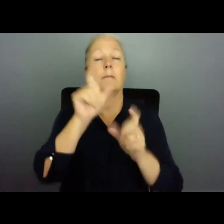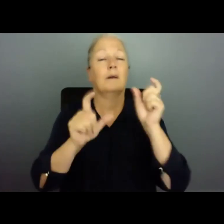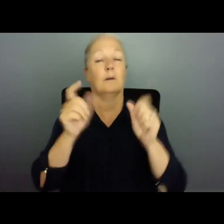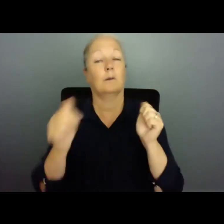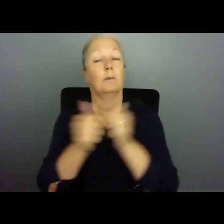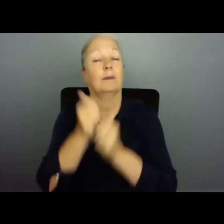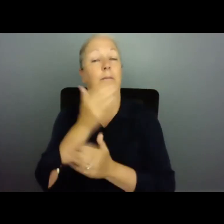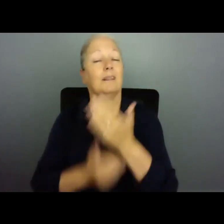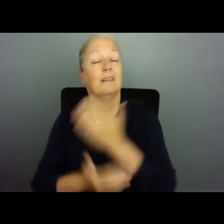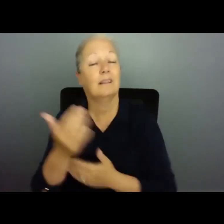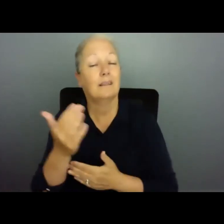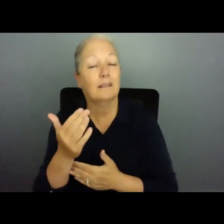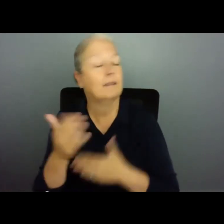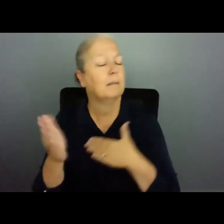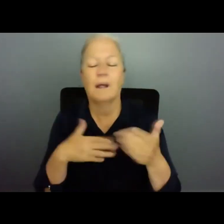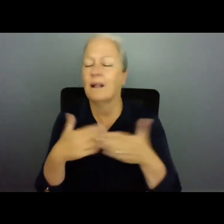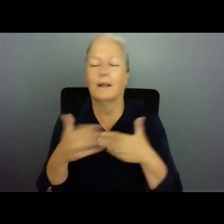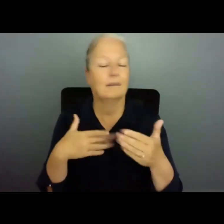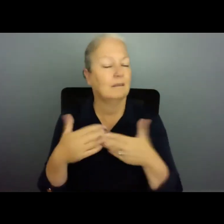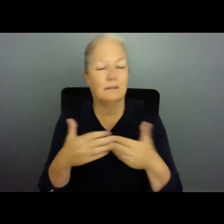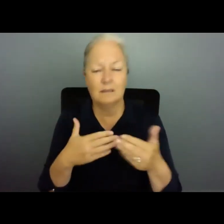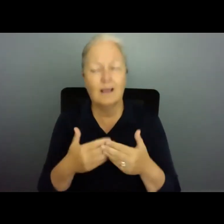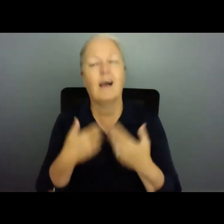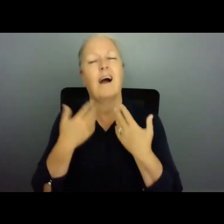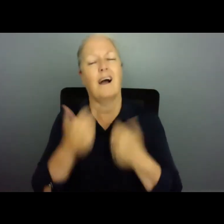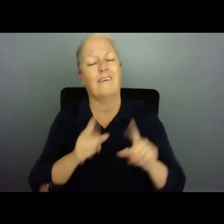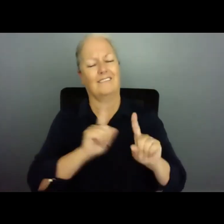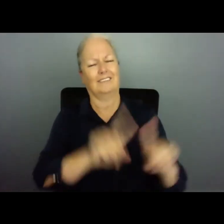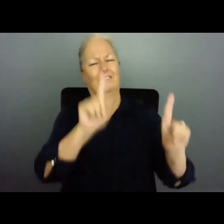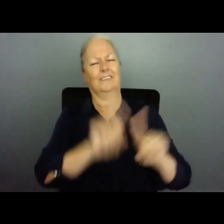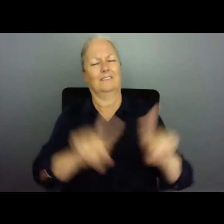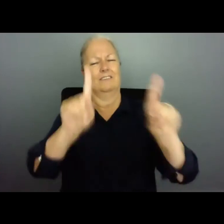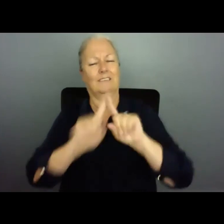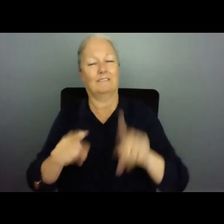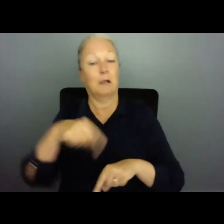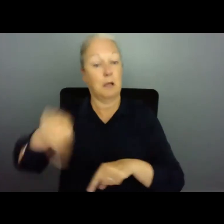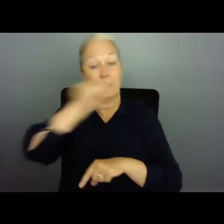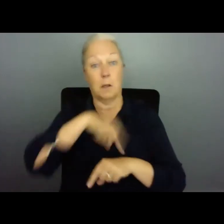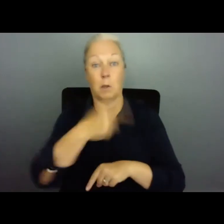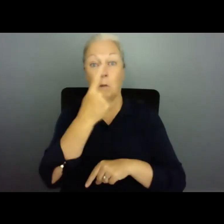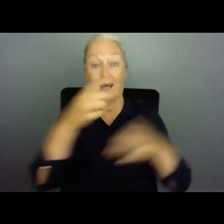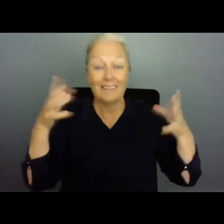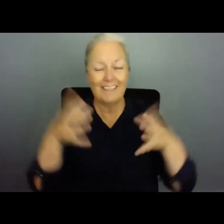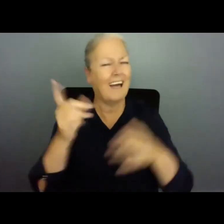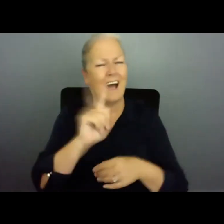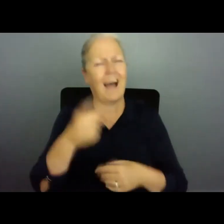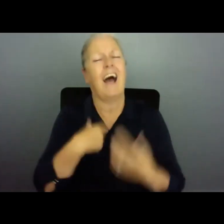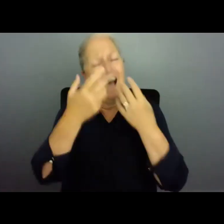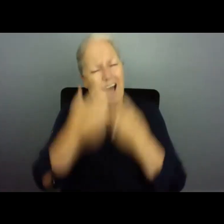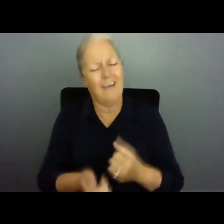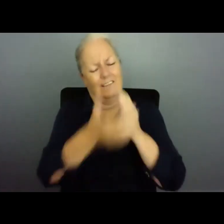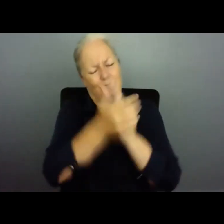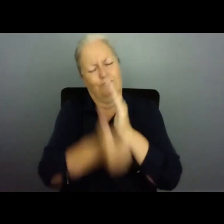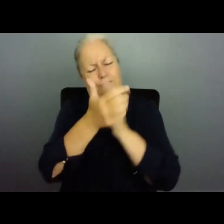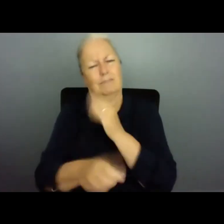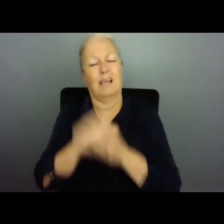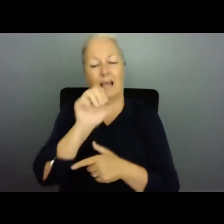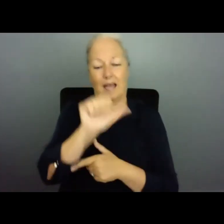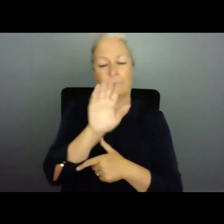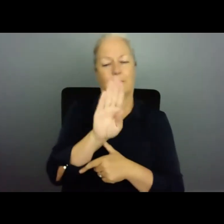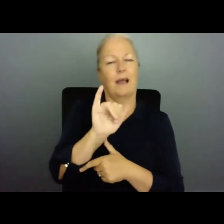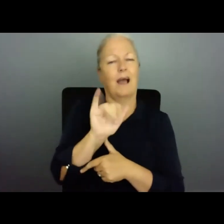through we have different types of disabilities we have abilities but our first identity is a person